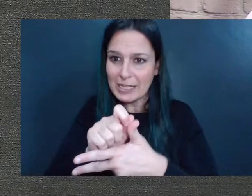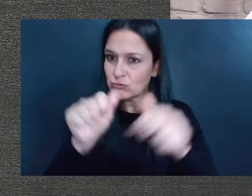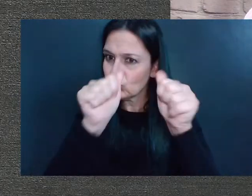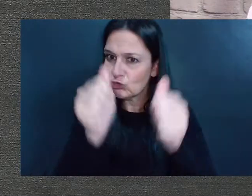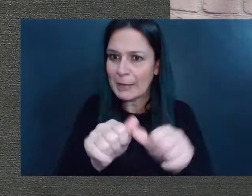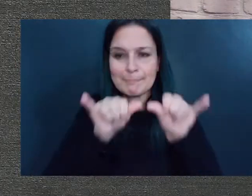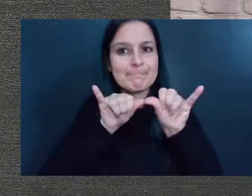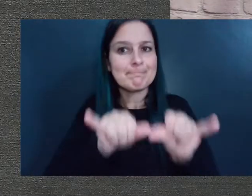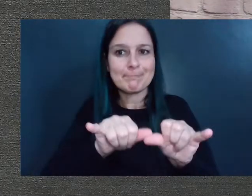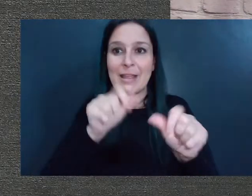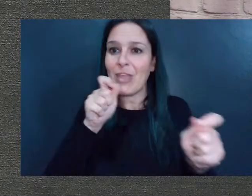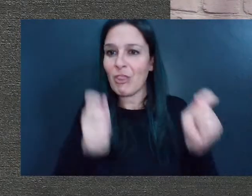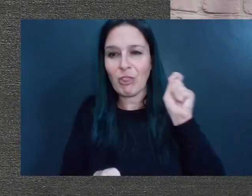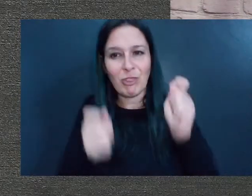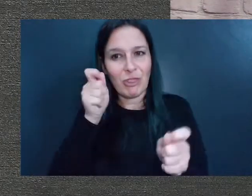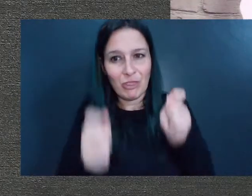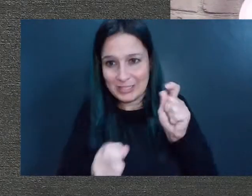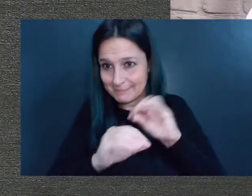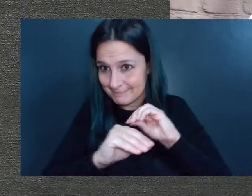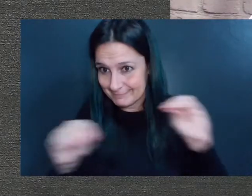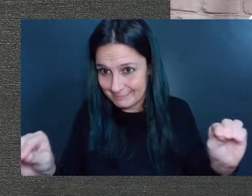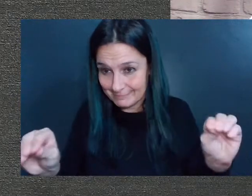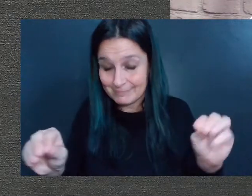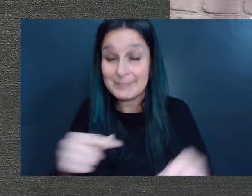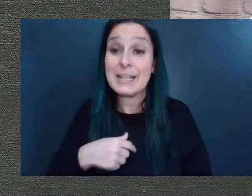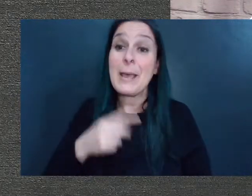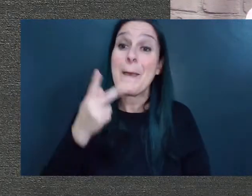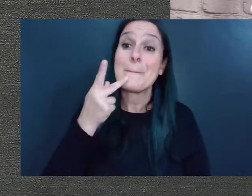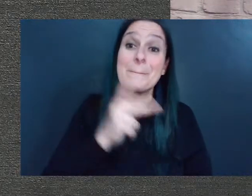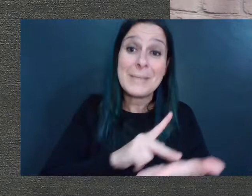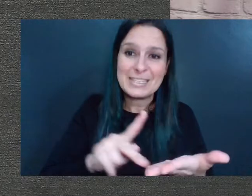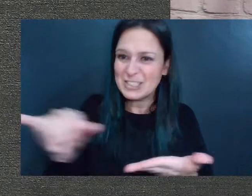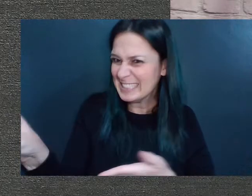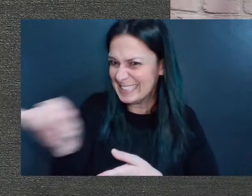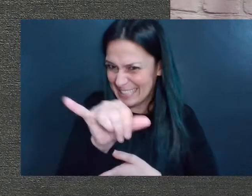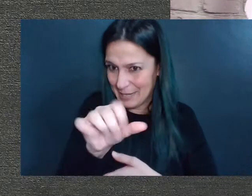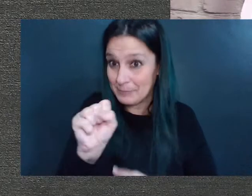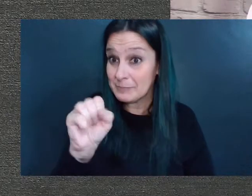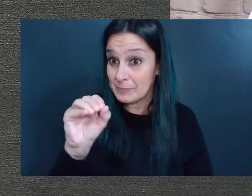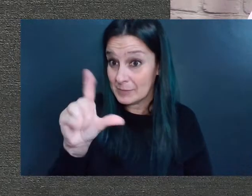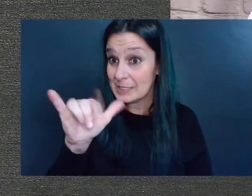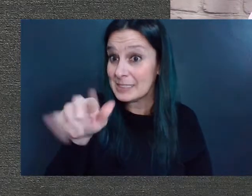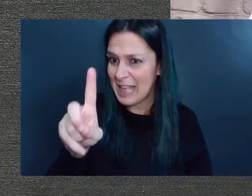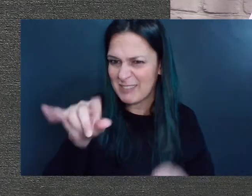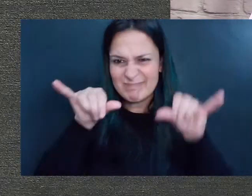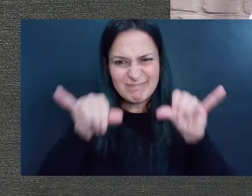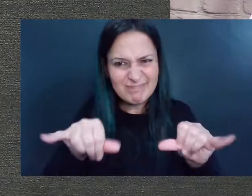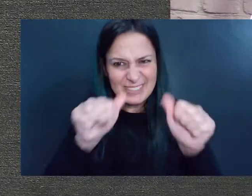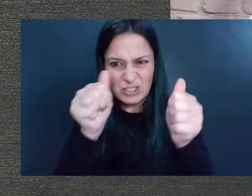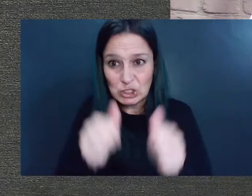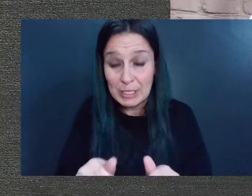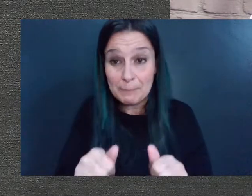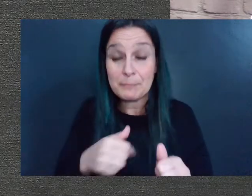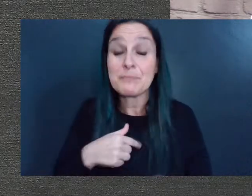They're solid. The pencils, they keep their shape. My scissors, they keep their shape.